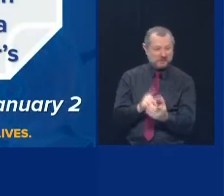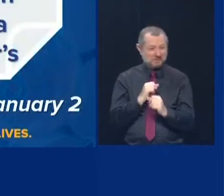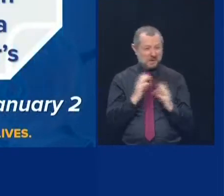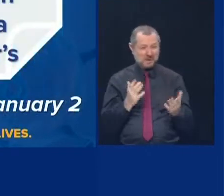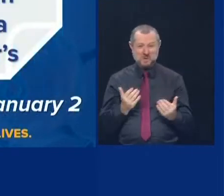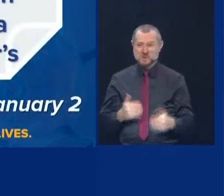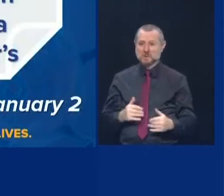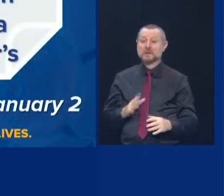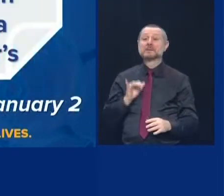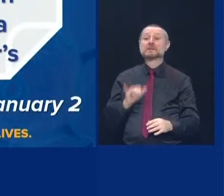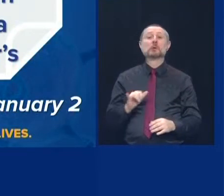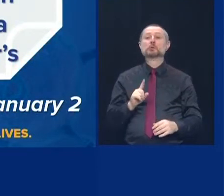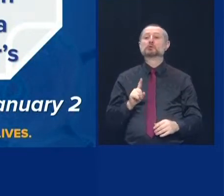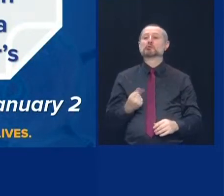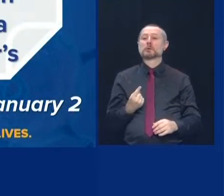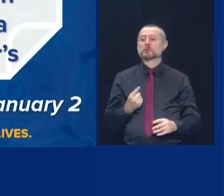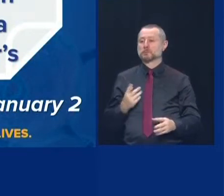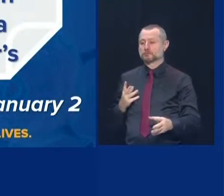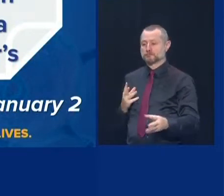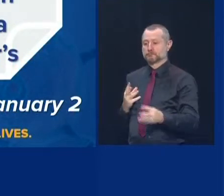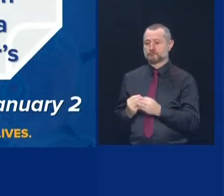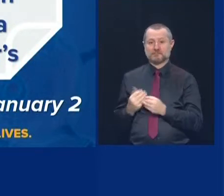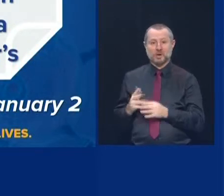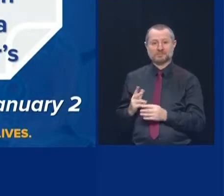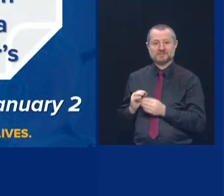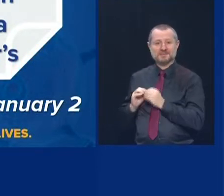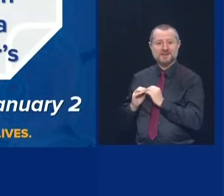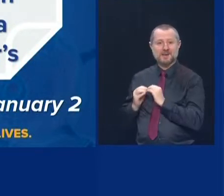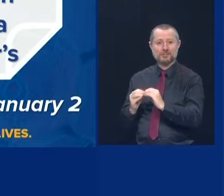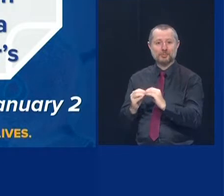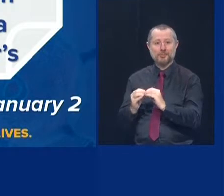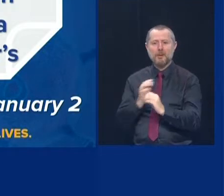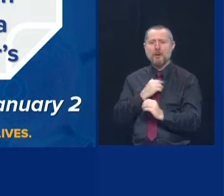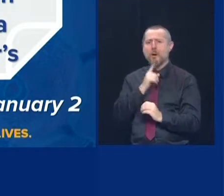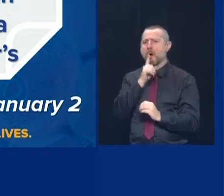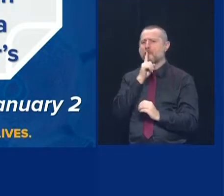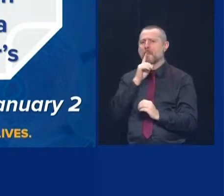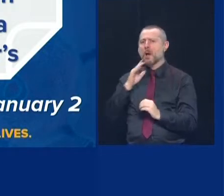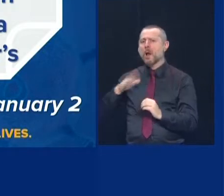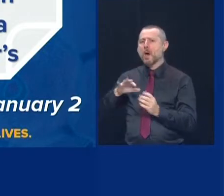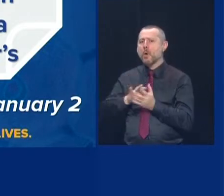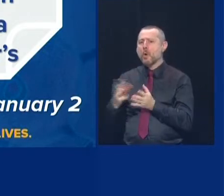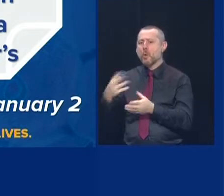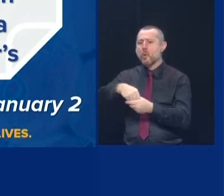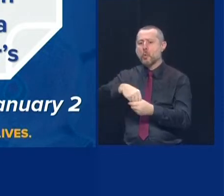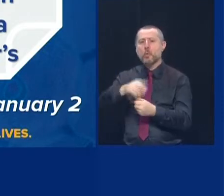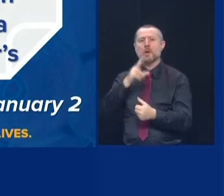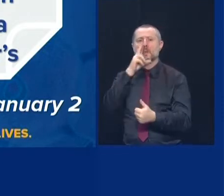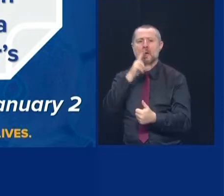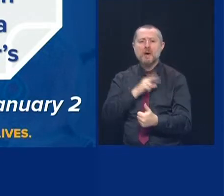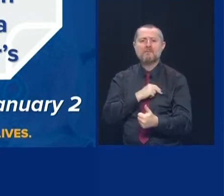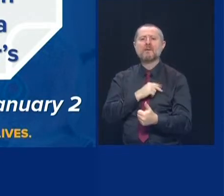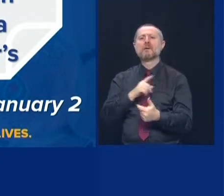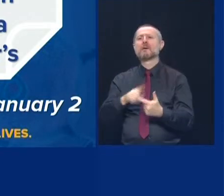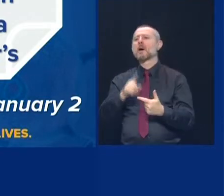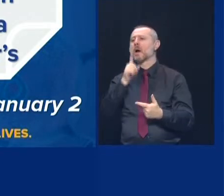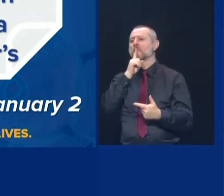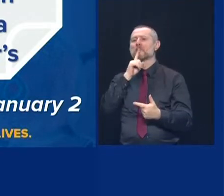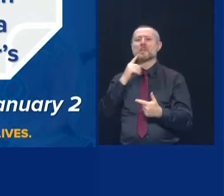6,000 CASES. DO YOU GET THAT? 6,000 CASES.